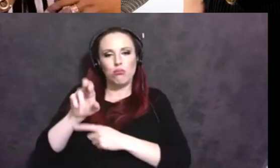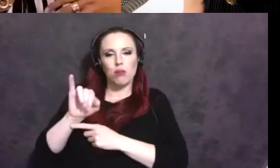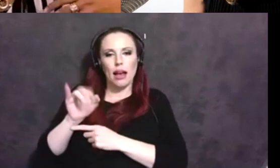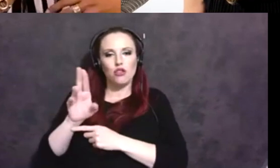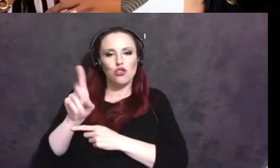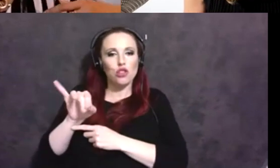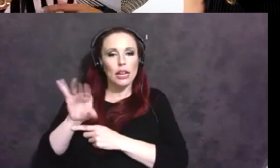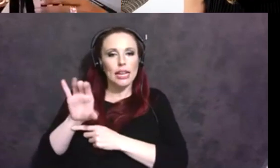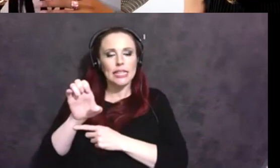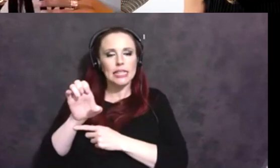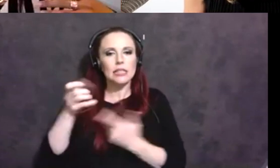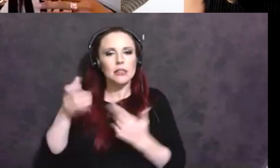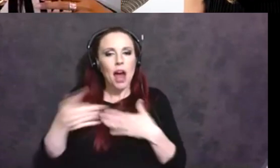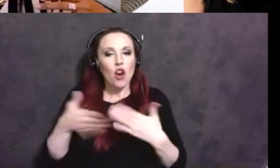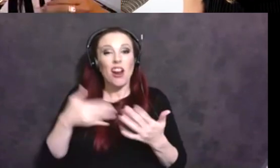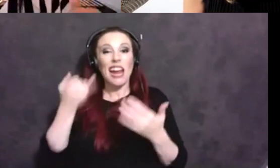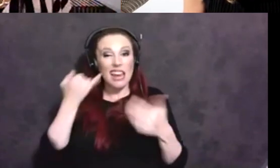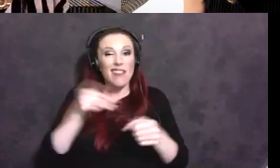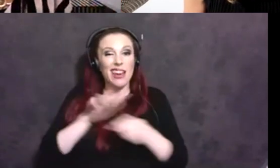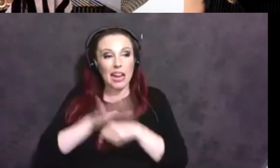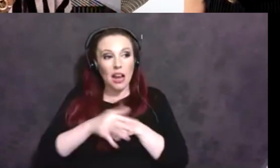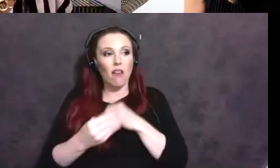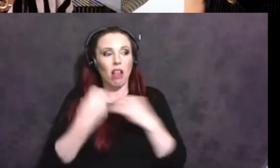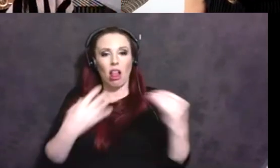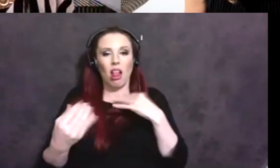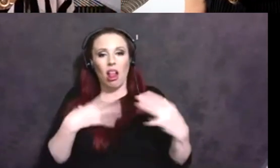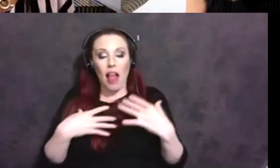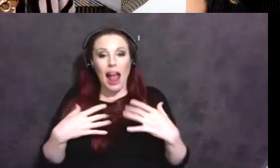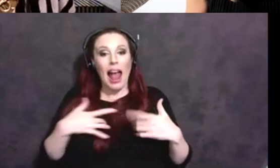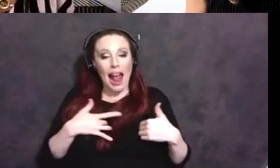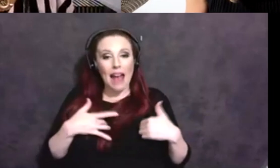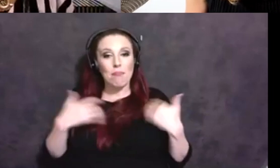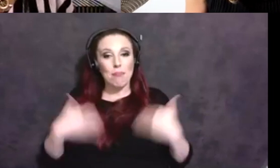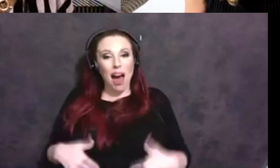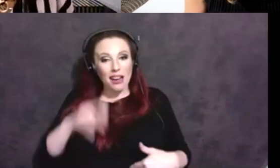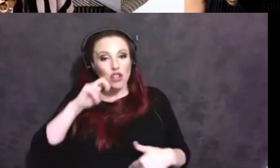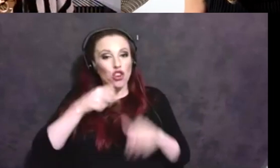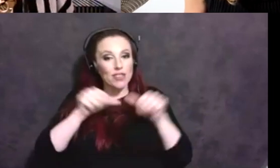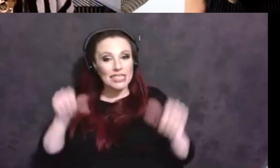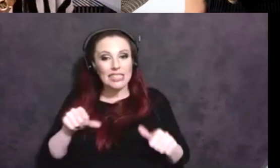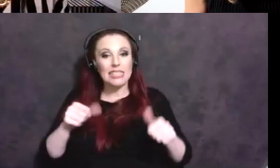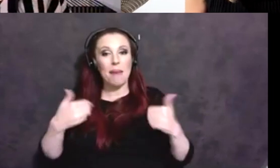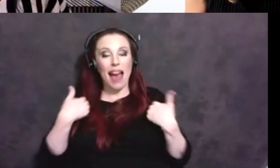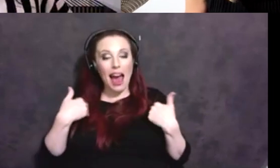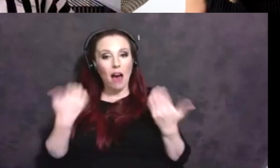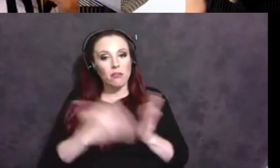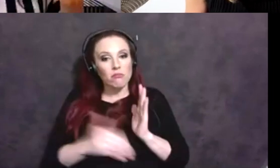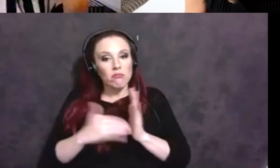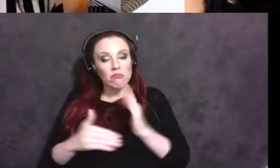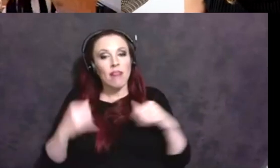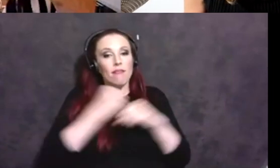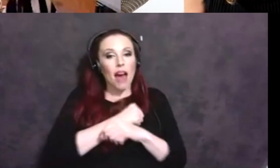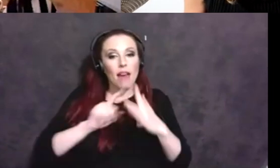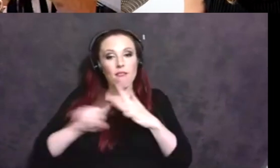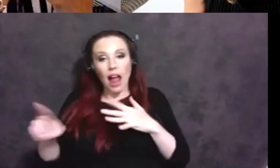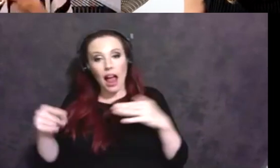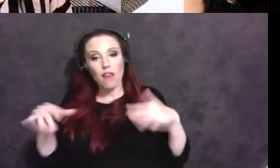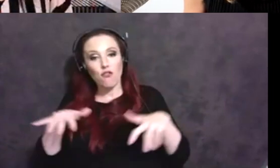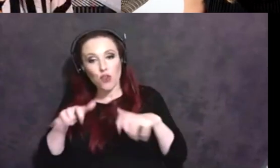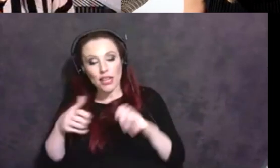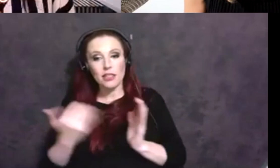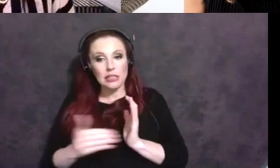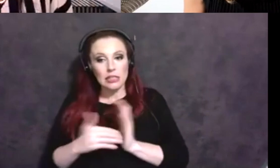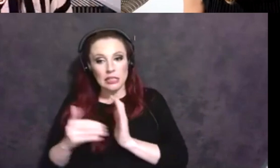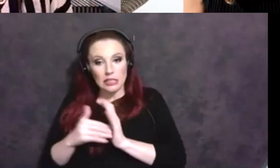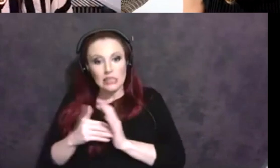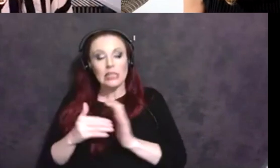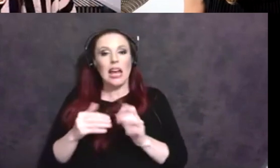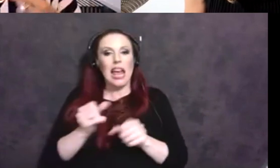bias and racist and sexist and home homophobic behavior, enough comes our way and we are